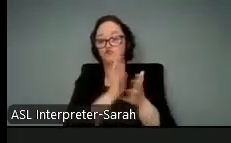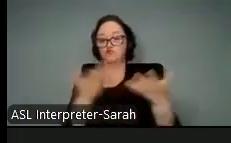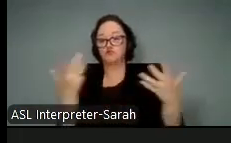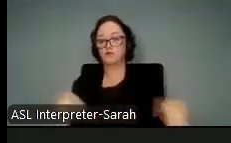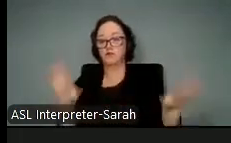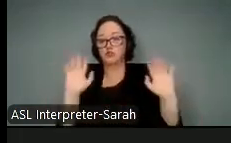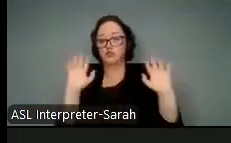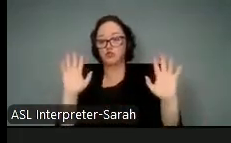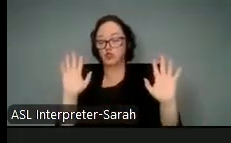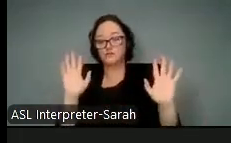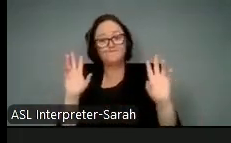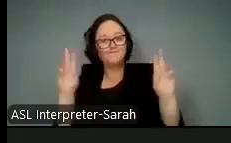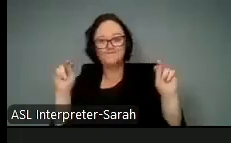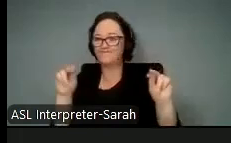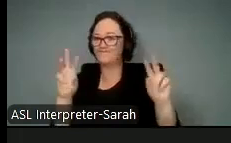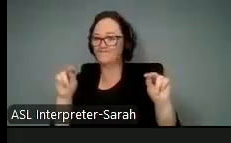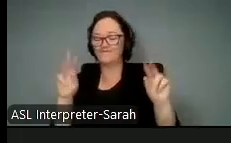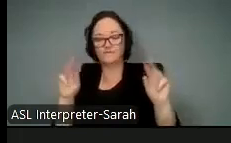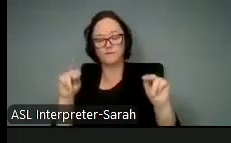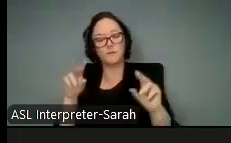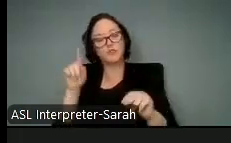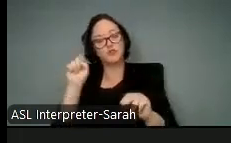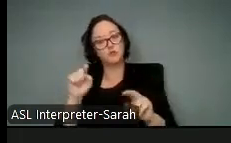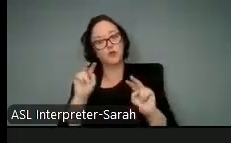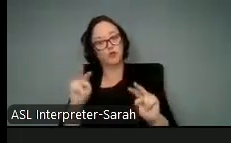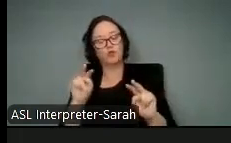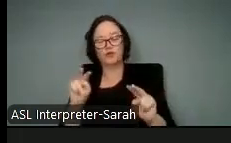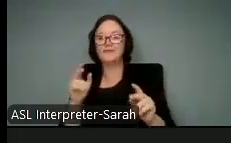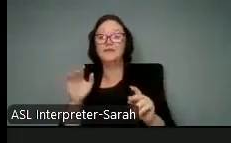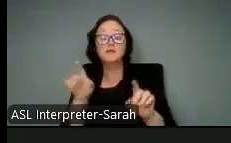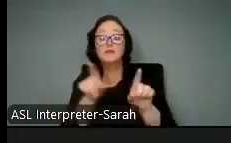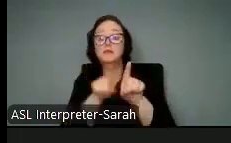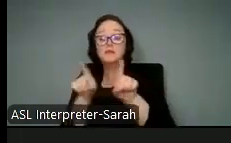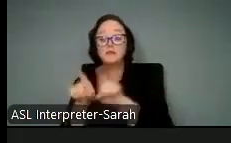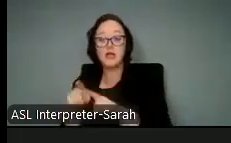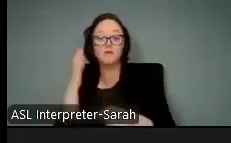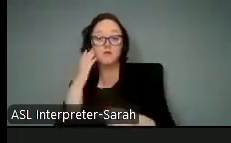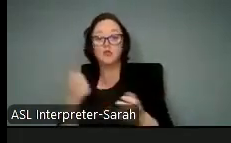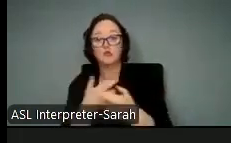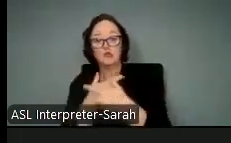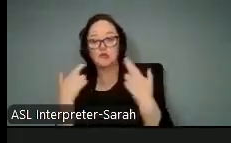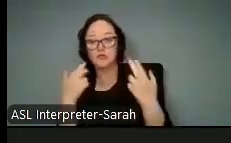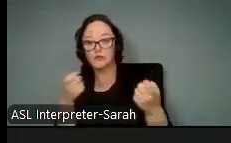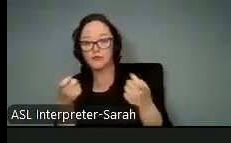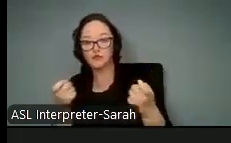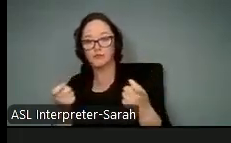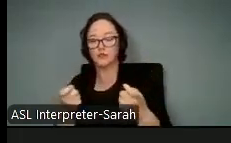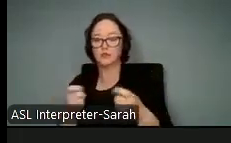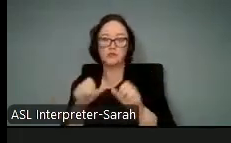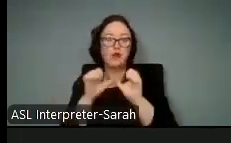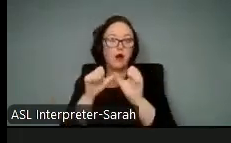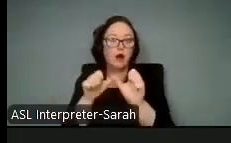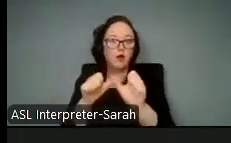This should be looked at similar to risk management, to cyber security, ongoing education, ongoing updates,